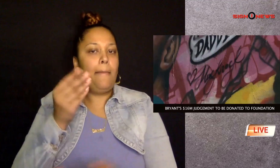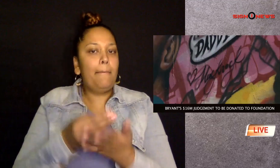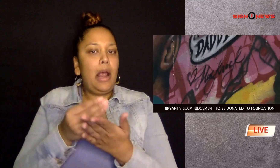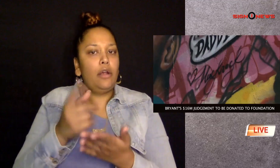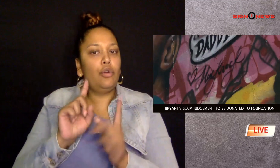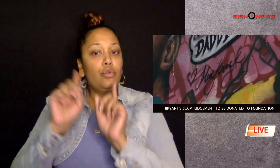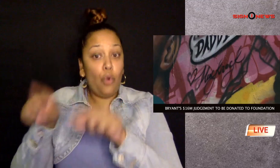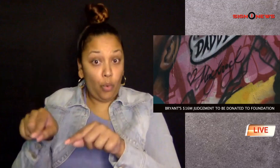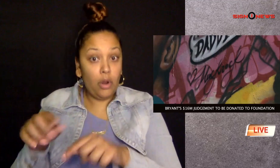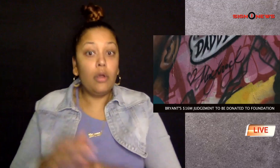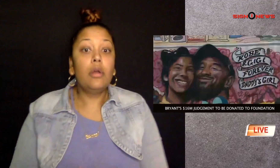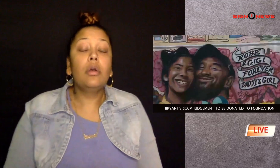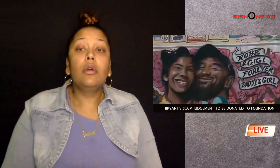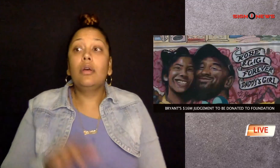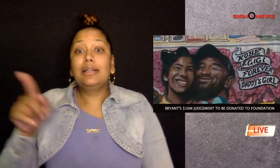and now we know were all of that money is going